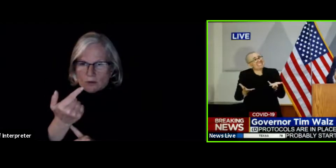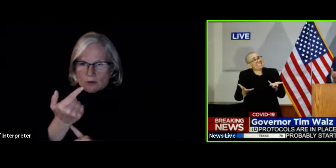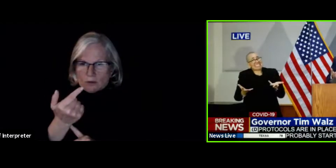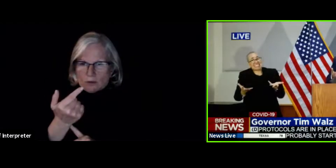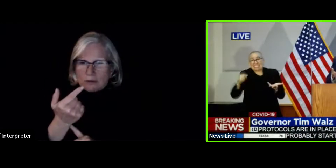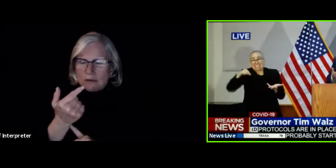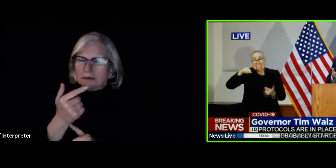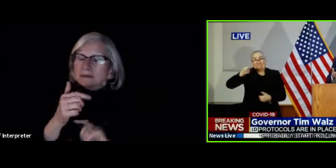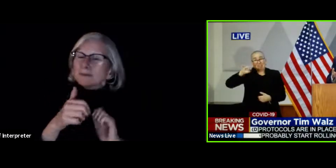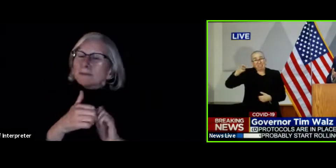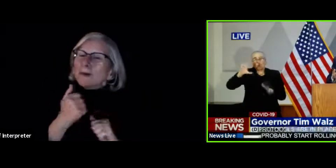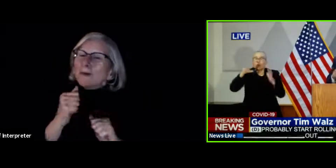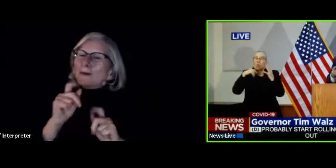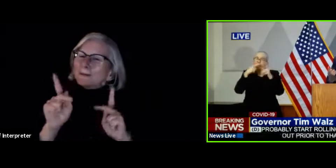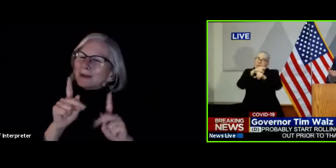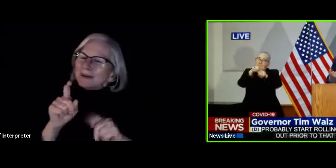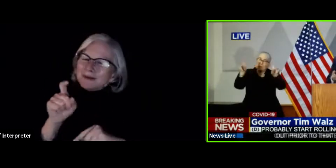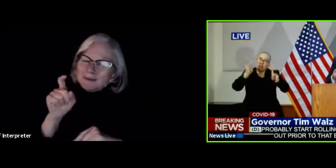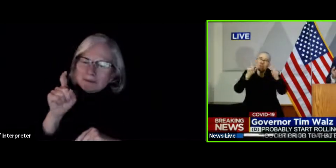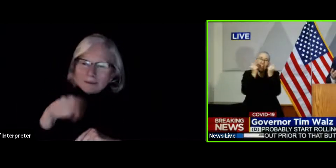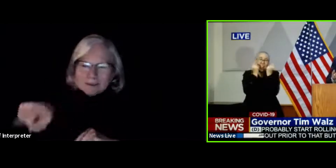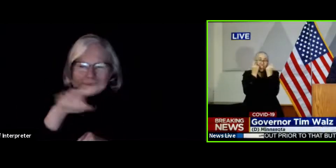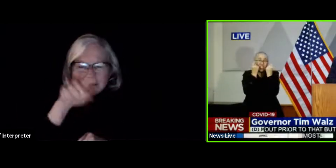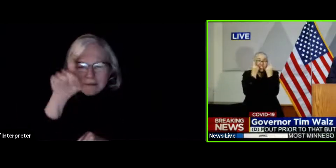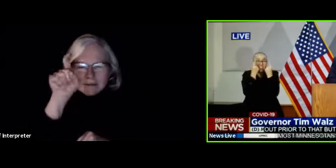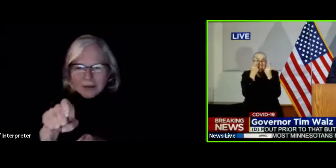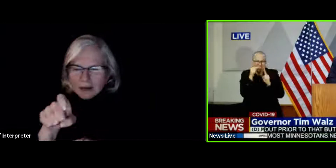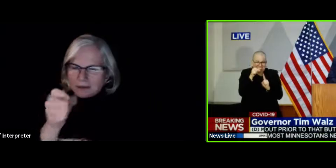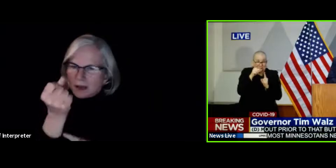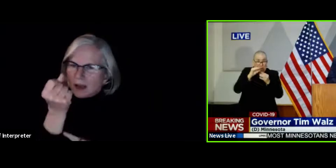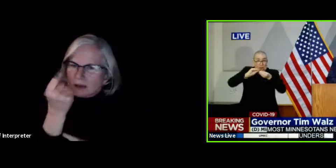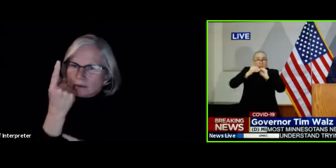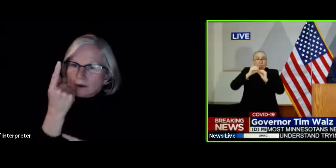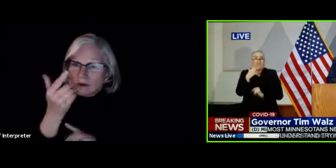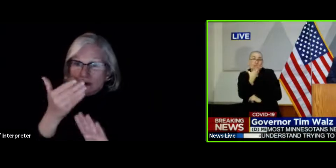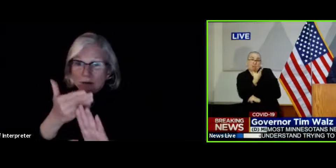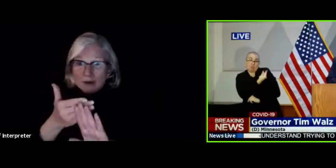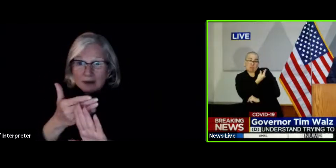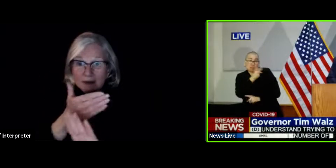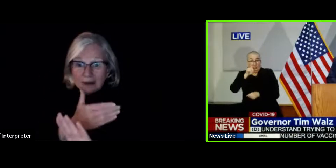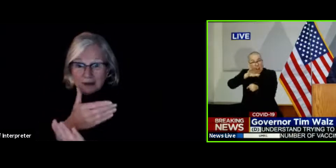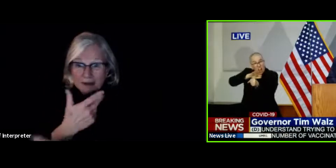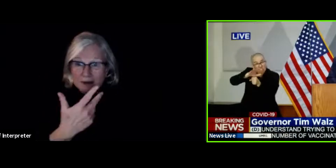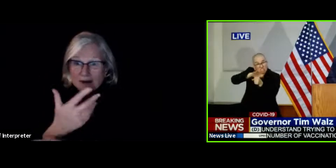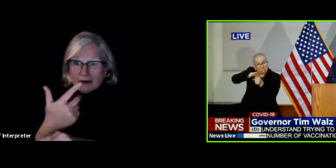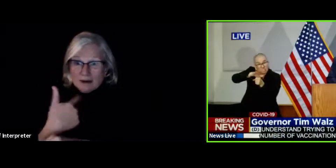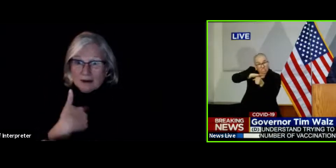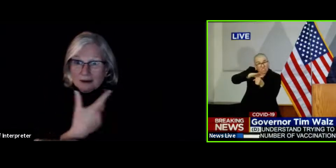OF VACCINATIONS TO START TO GET THE IMMUNITY AND GET THE IMPACT WE NEEDS PROBABLY GOING TO BE INTO THE FIRST, SECONDS